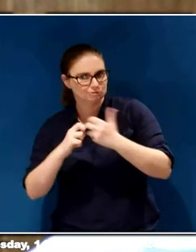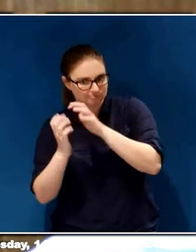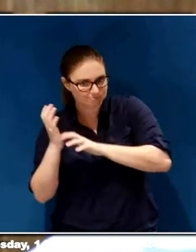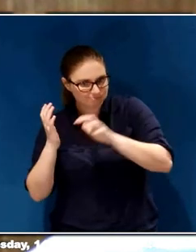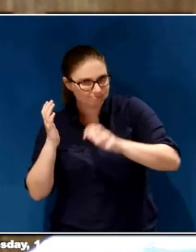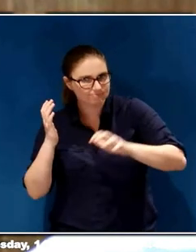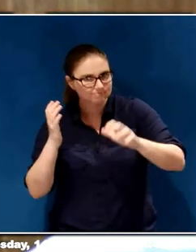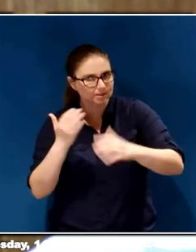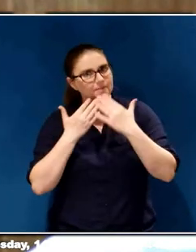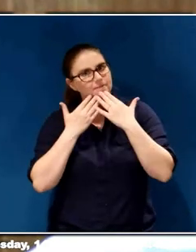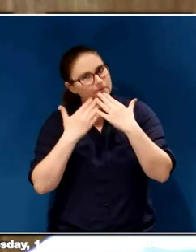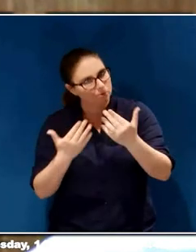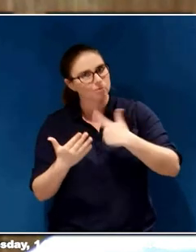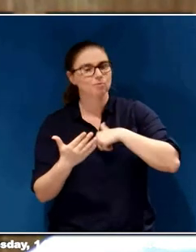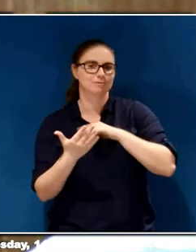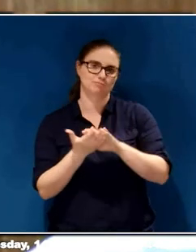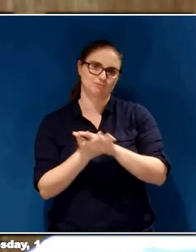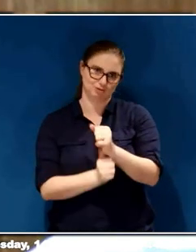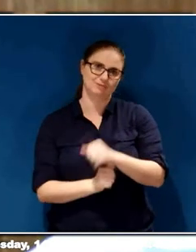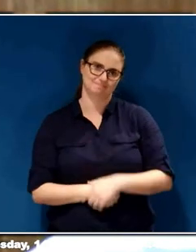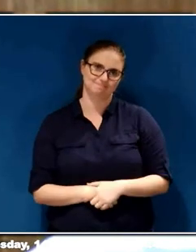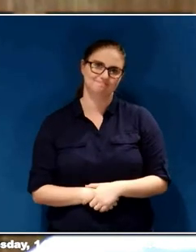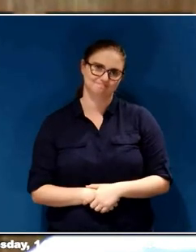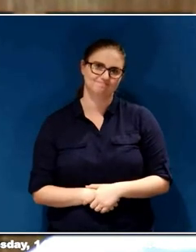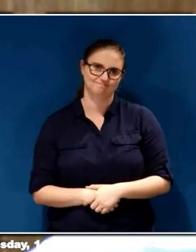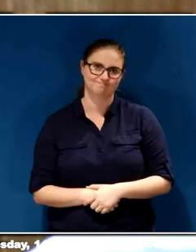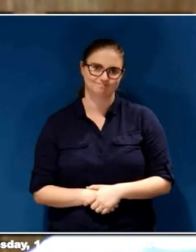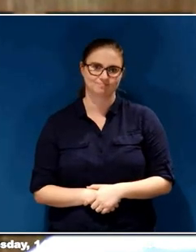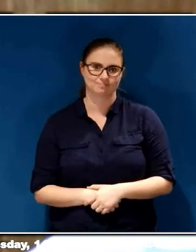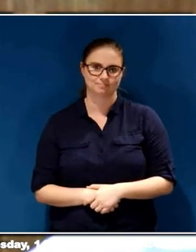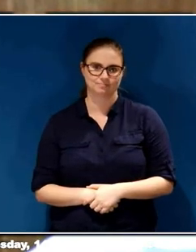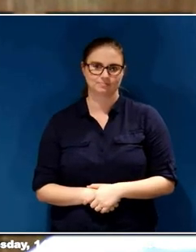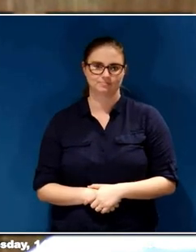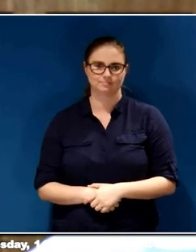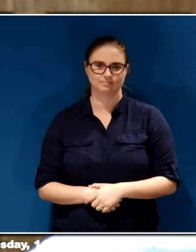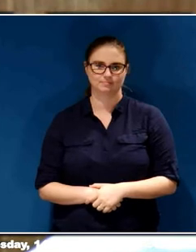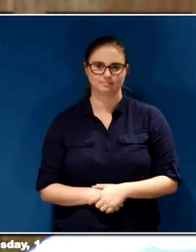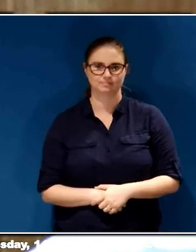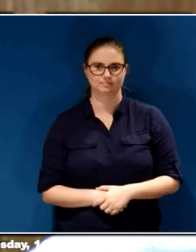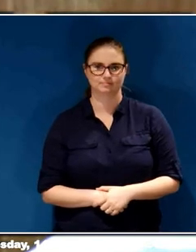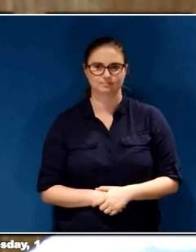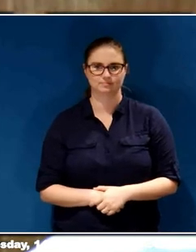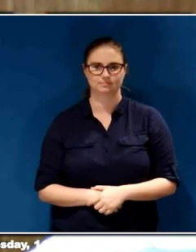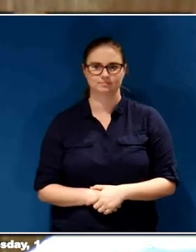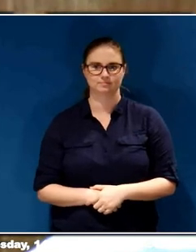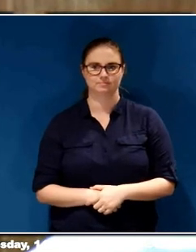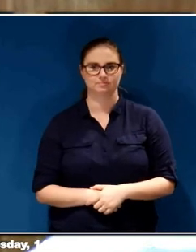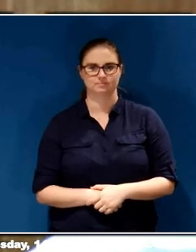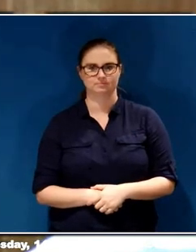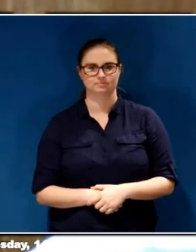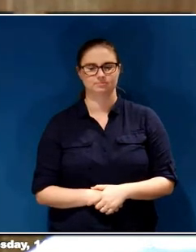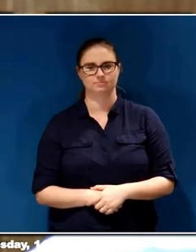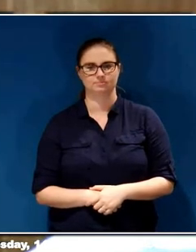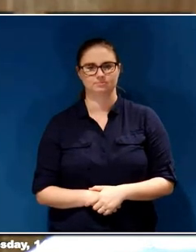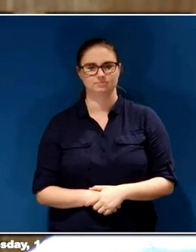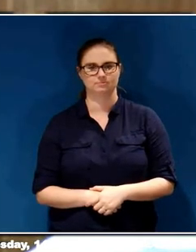Dr Mellifont, are we to have a break now or are we to go to the next